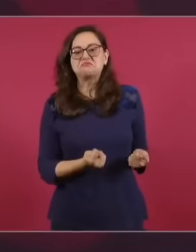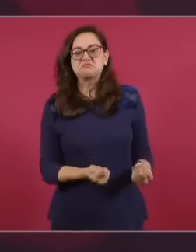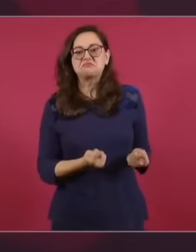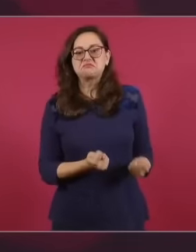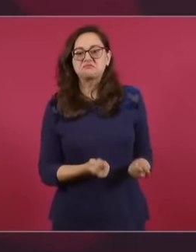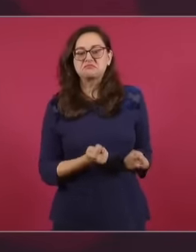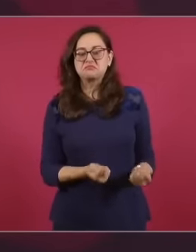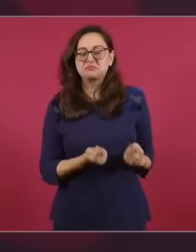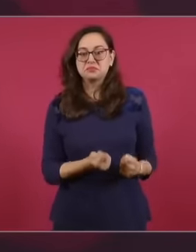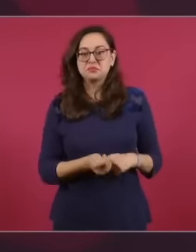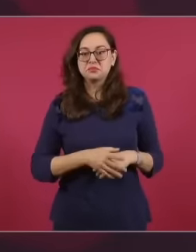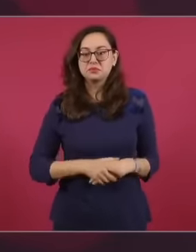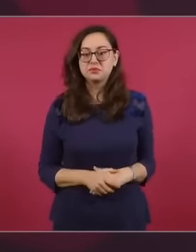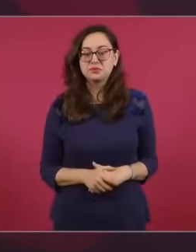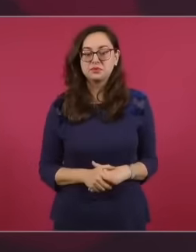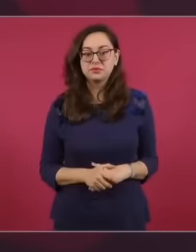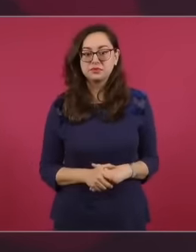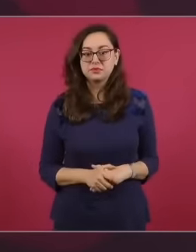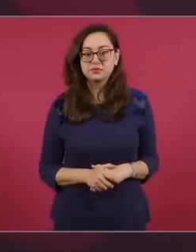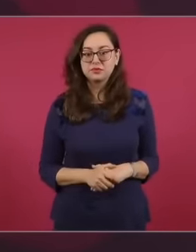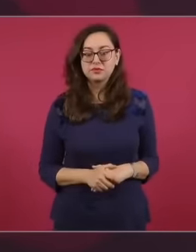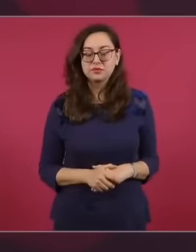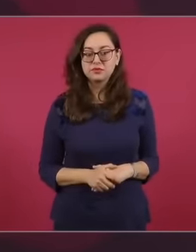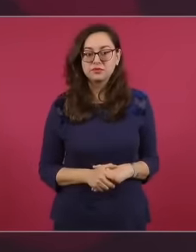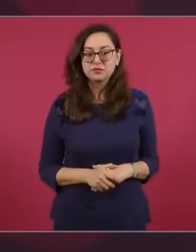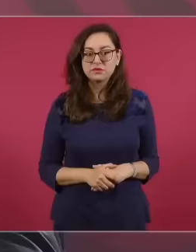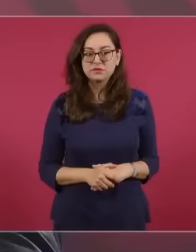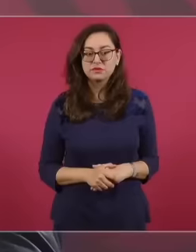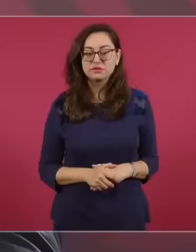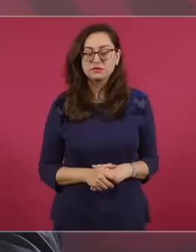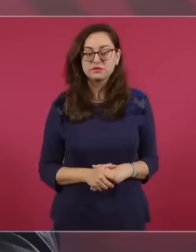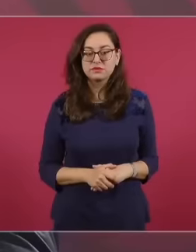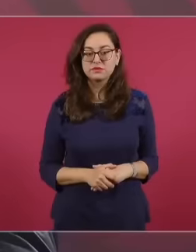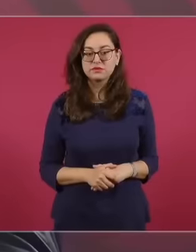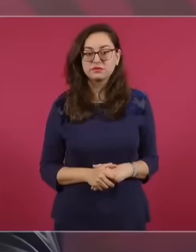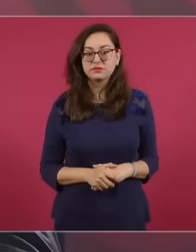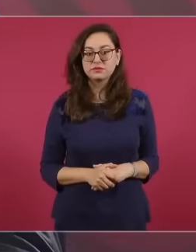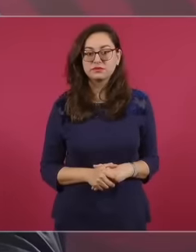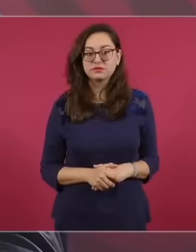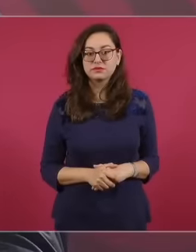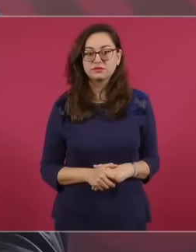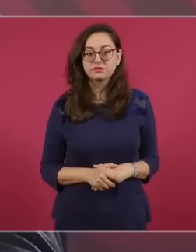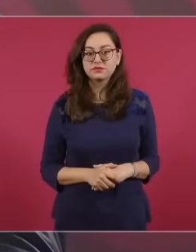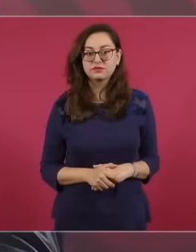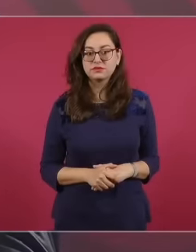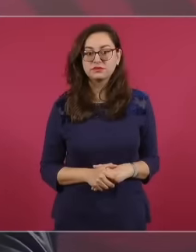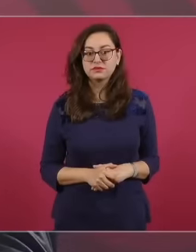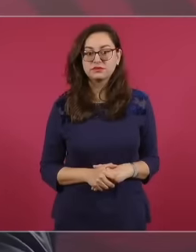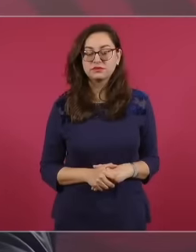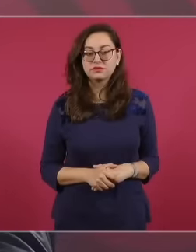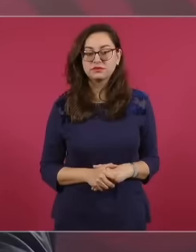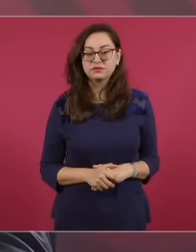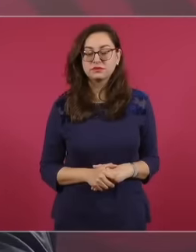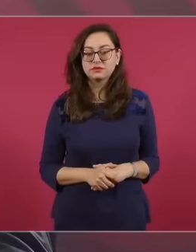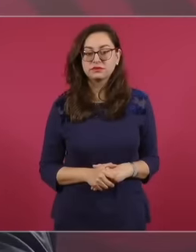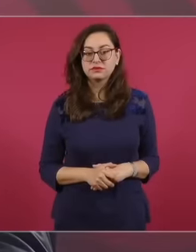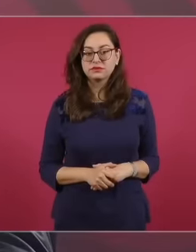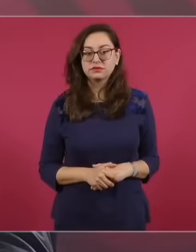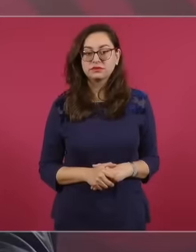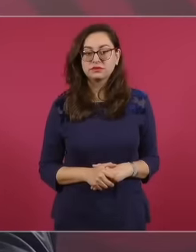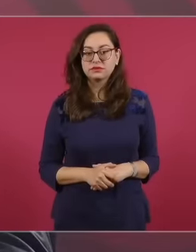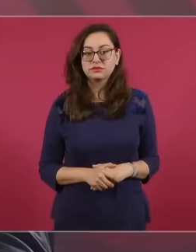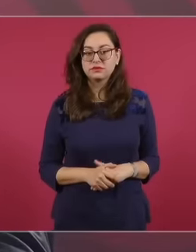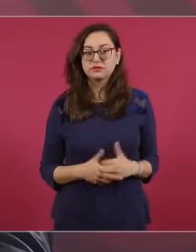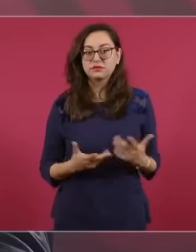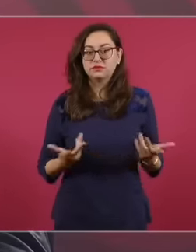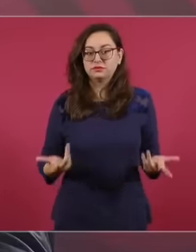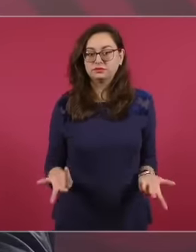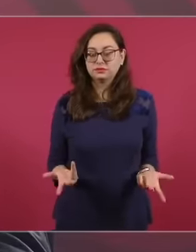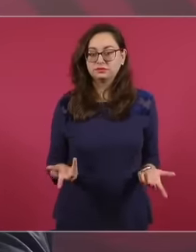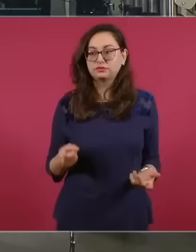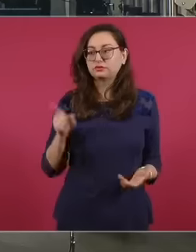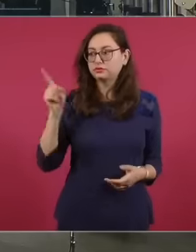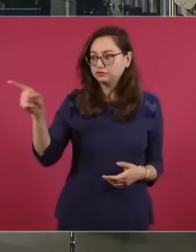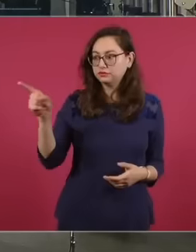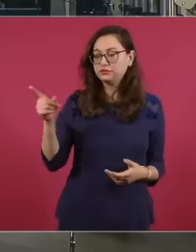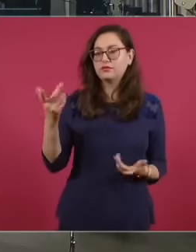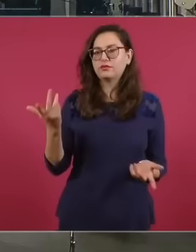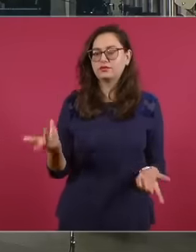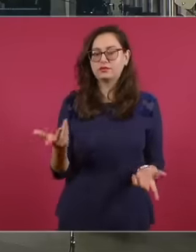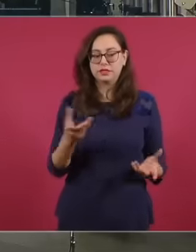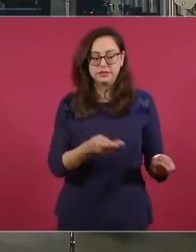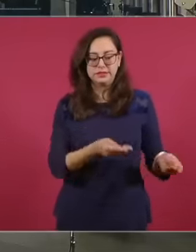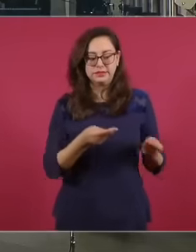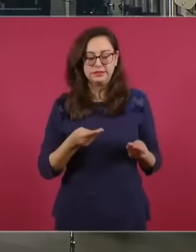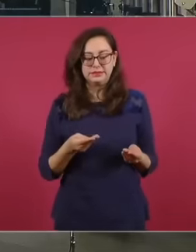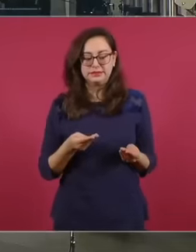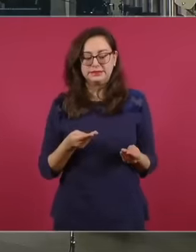favor of the public treasury That